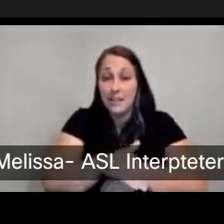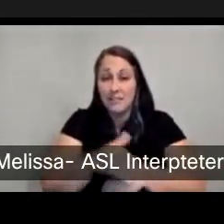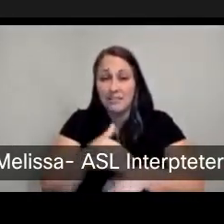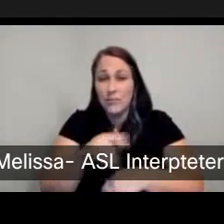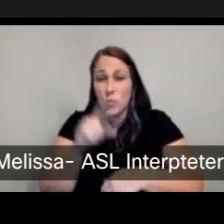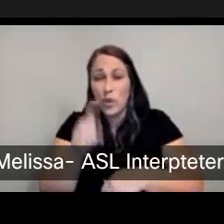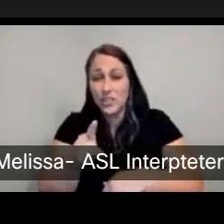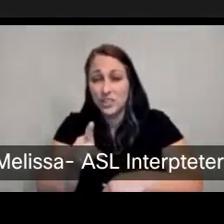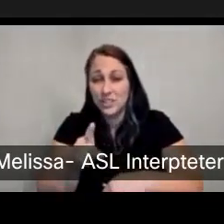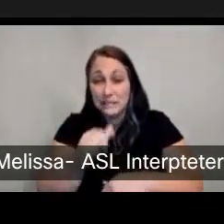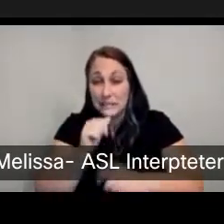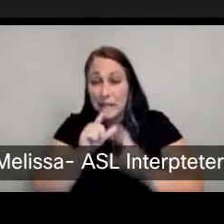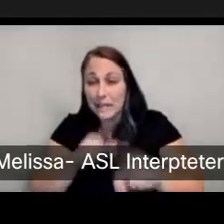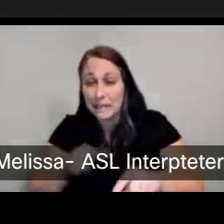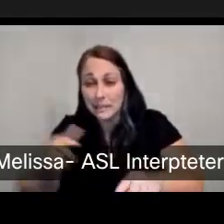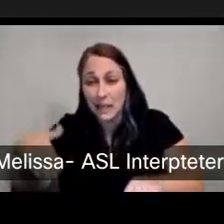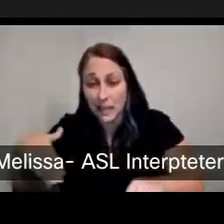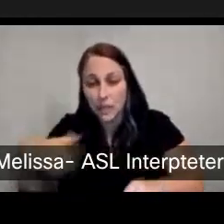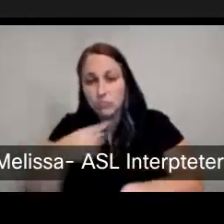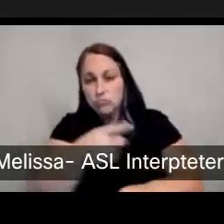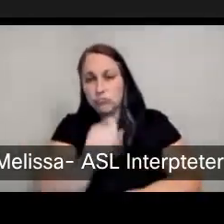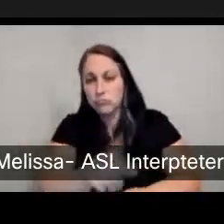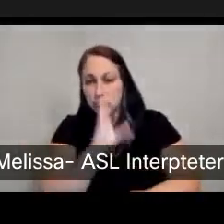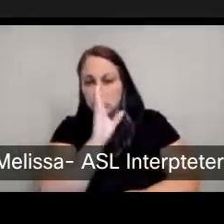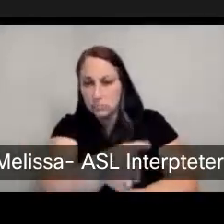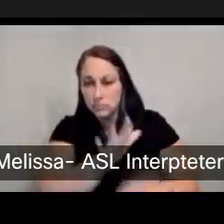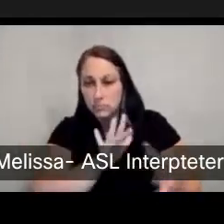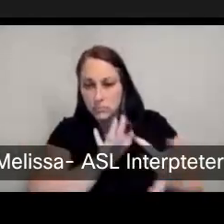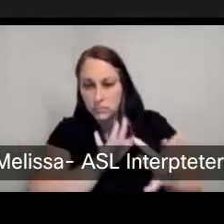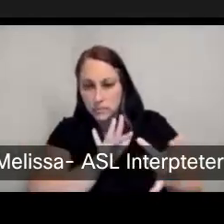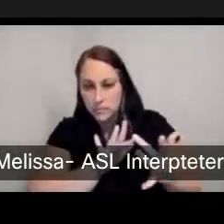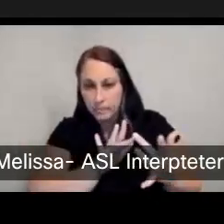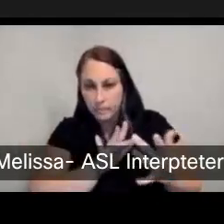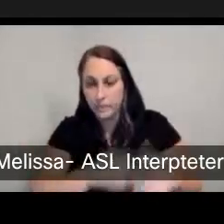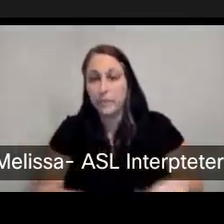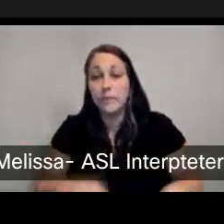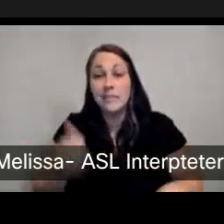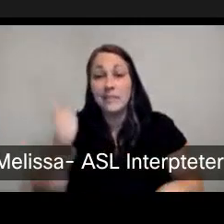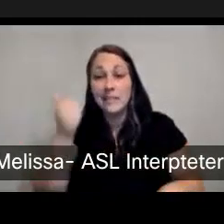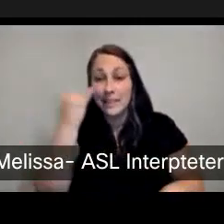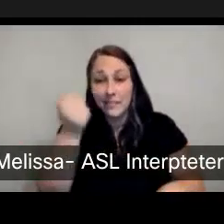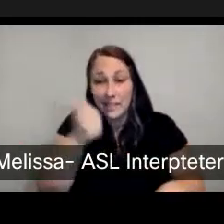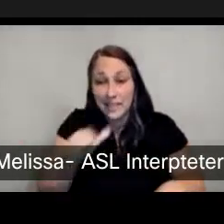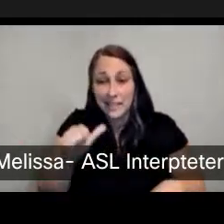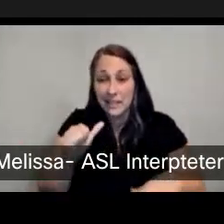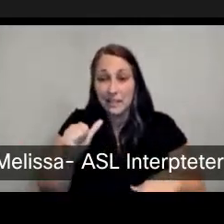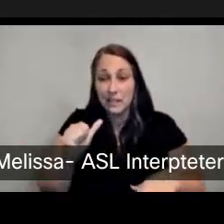um have questions um you know following uh this evening and this will be in the presentation that